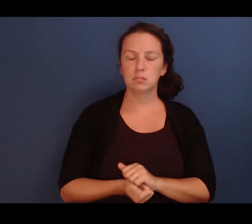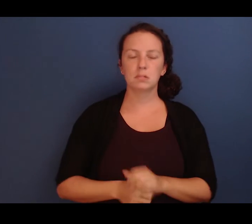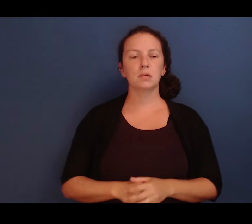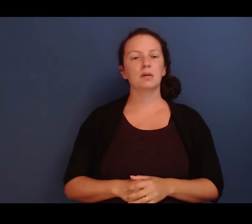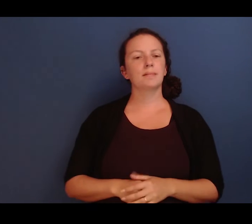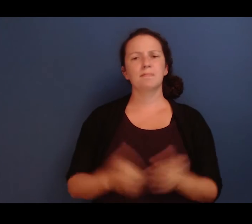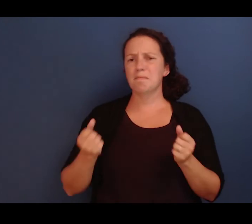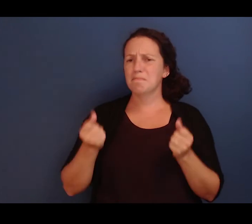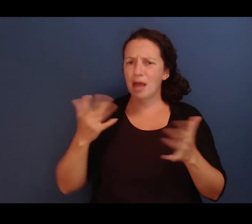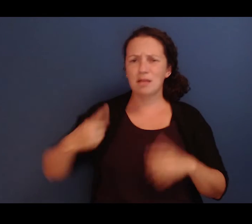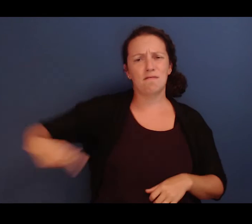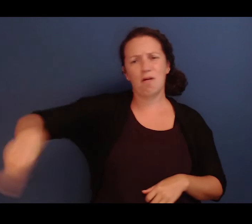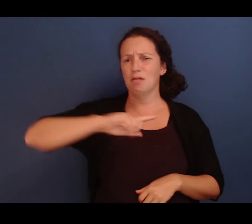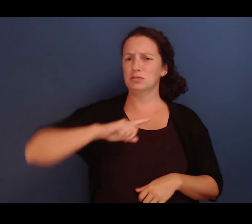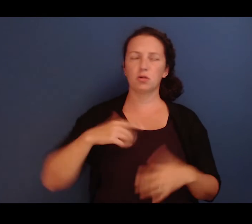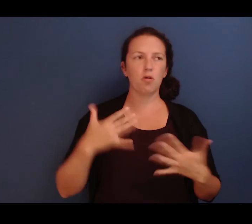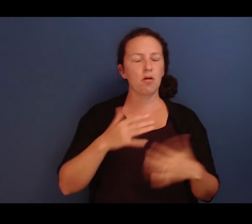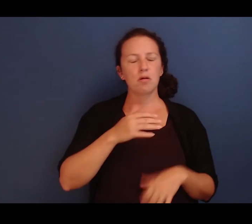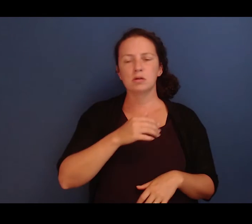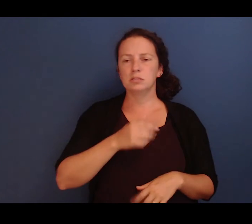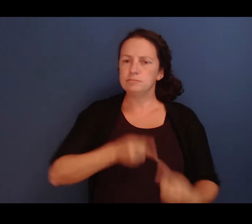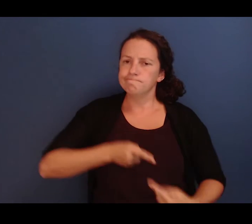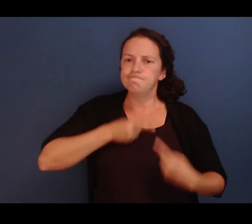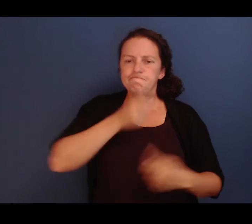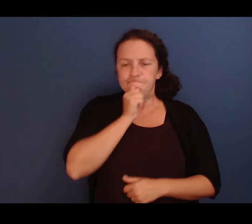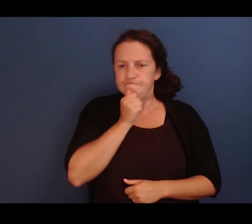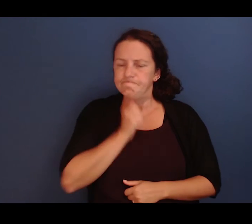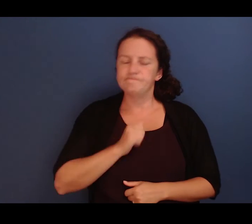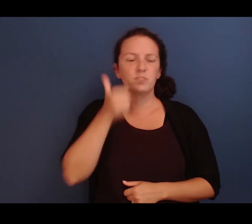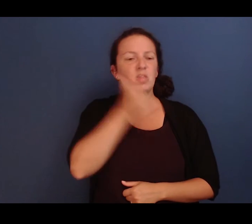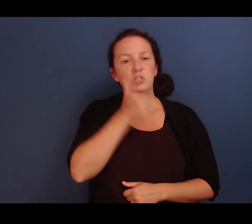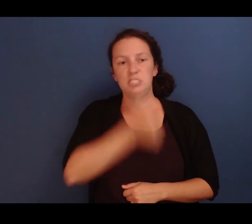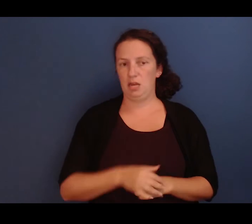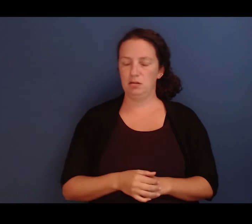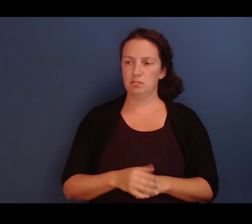So many of us are out here struggling with just the day to day. We’ve lost loved ones,